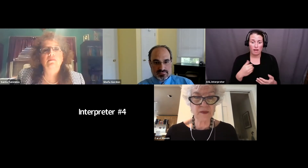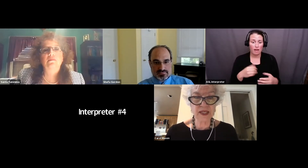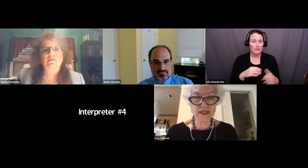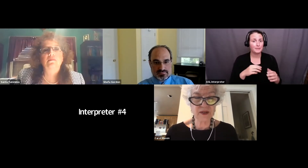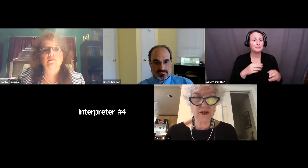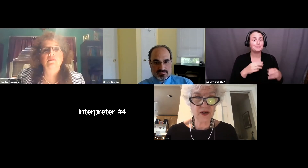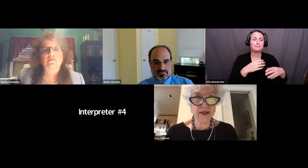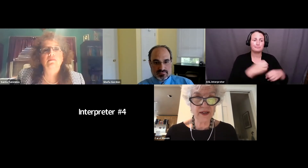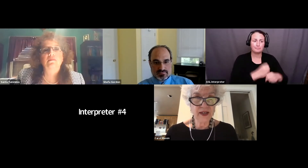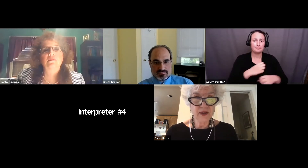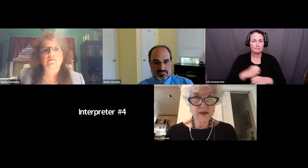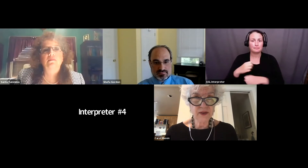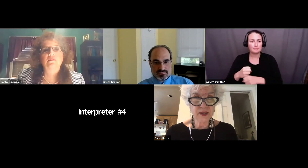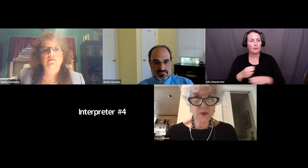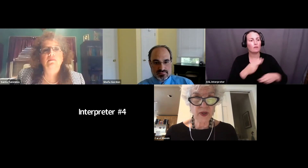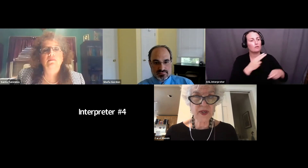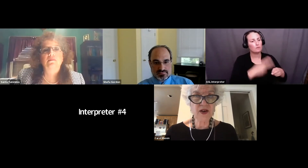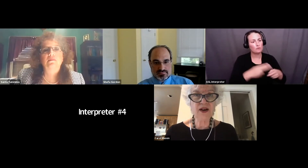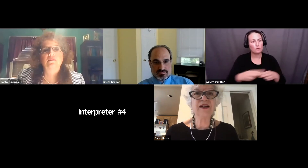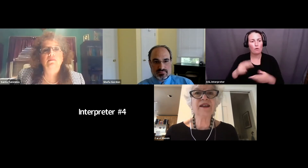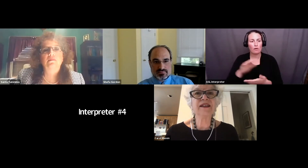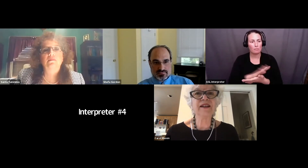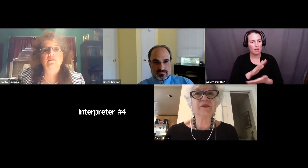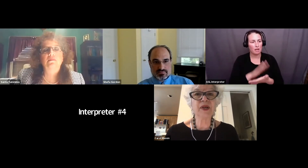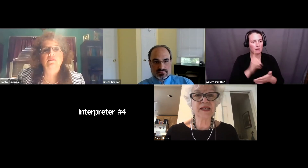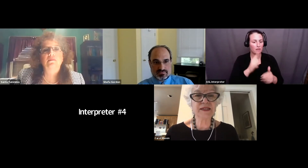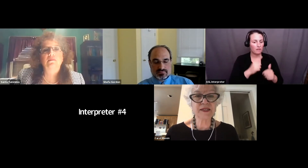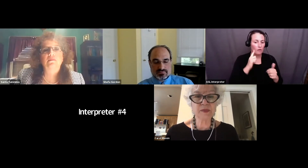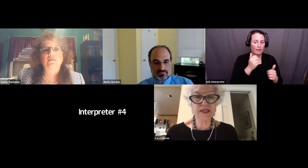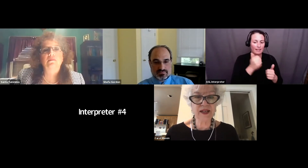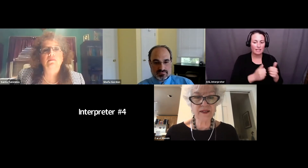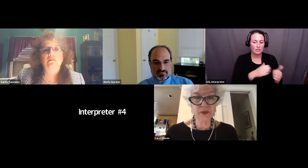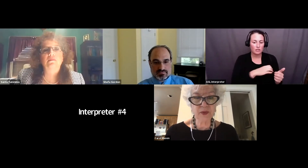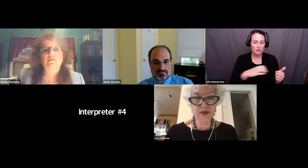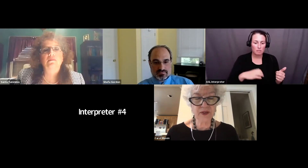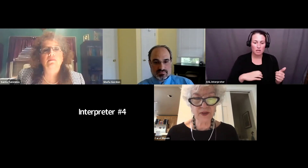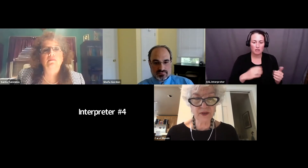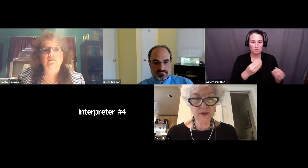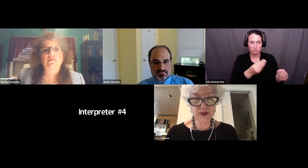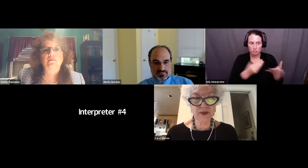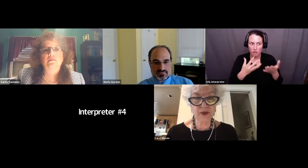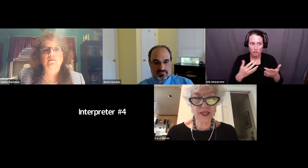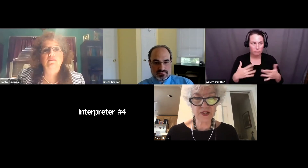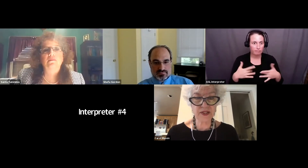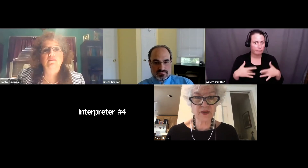committees on where we are and what needs to be done or what are the questions going